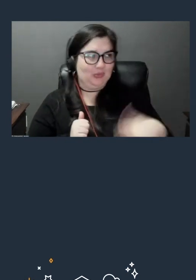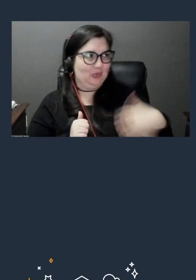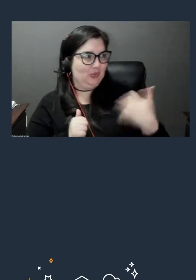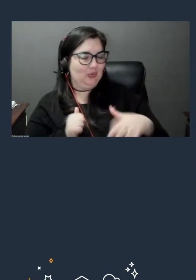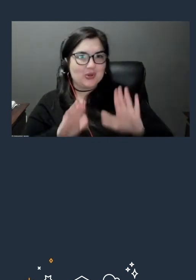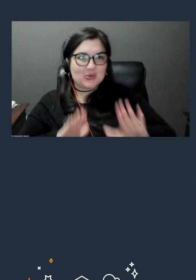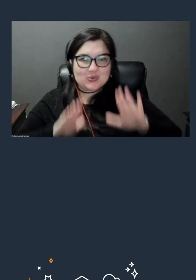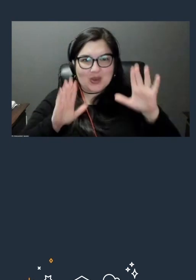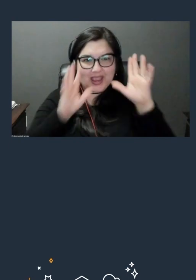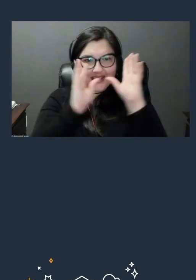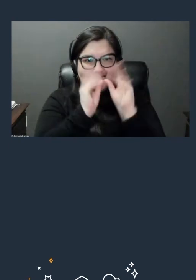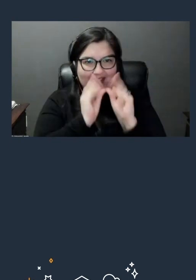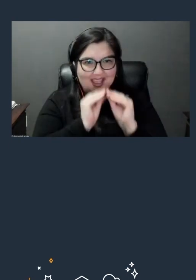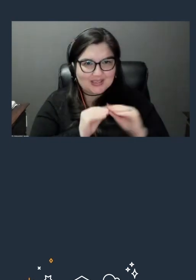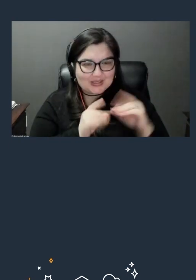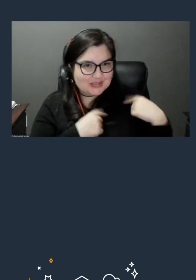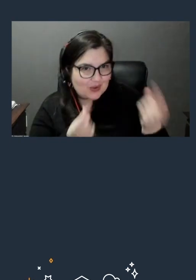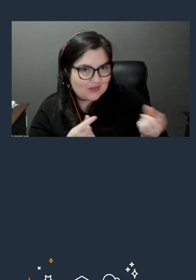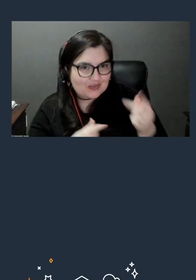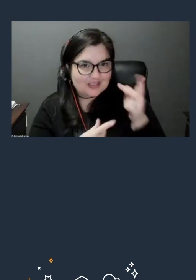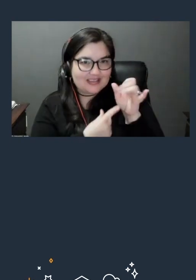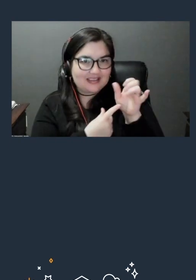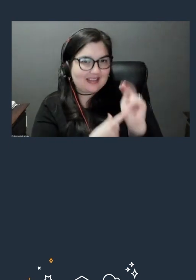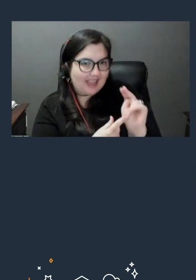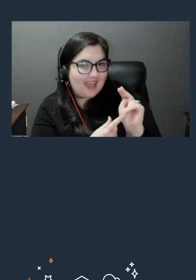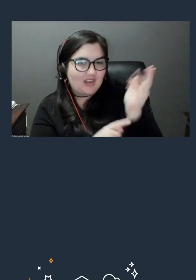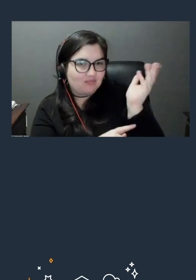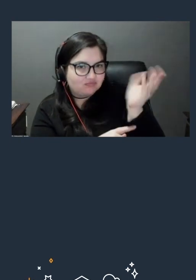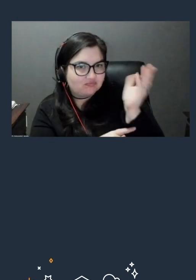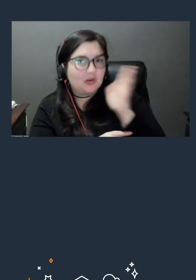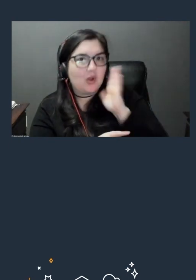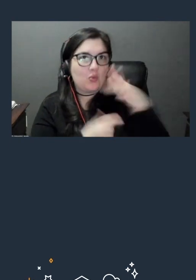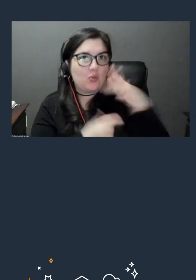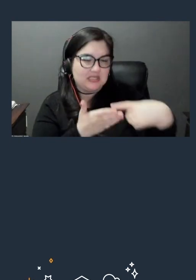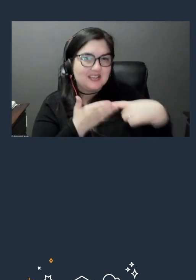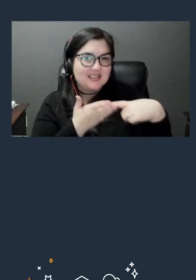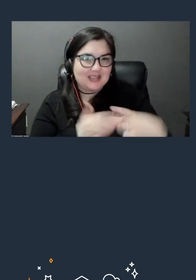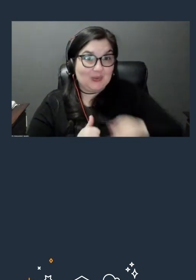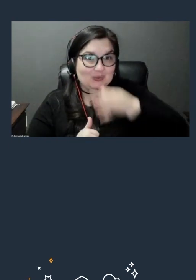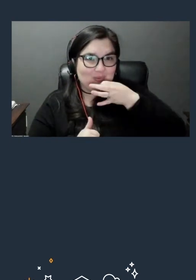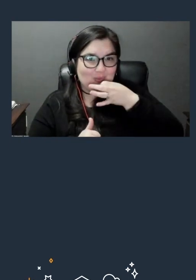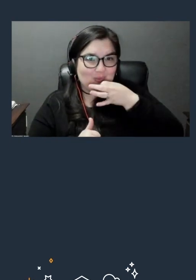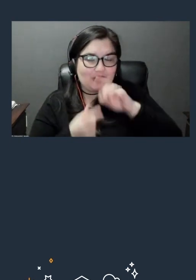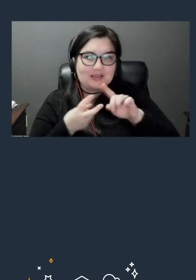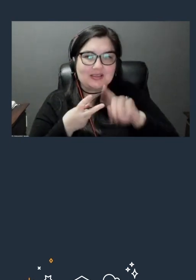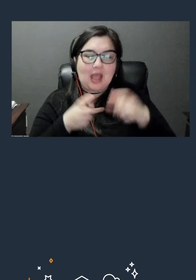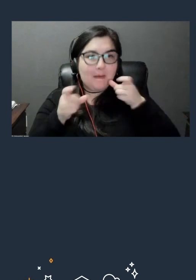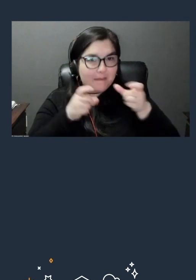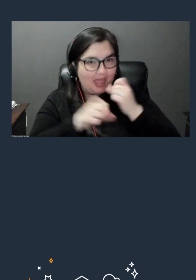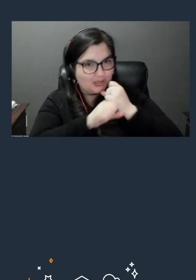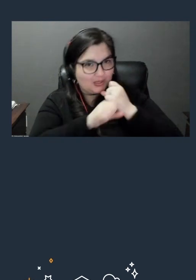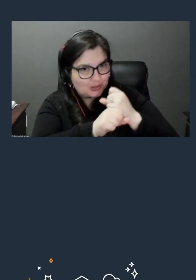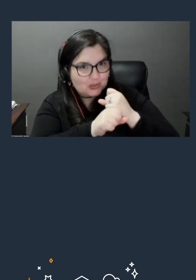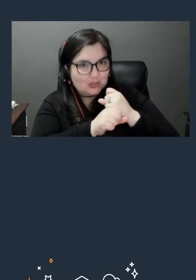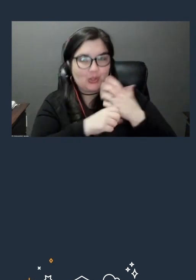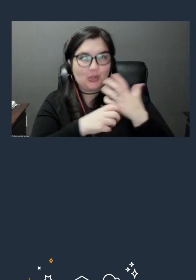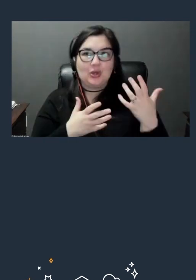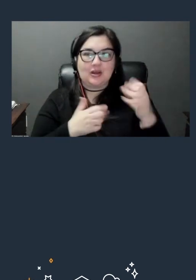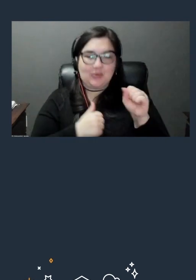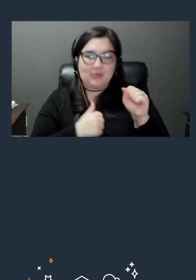with, obviously, Kevin's keynote, which we're gonna talk about shortly, managing security at scale with S3, data protection and compliance.